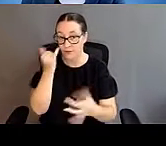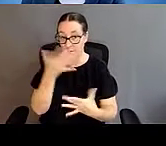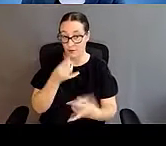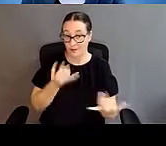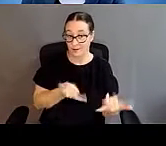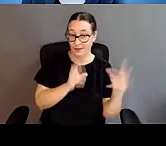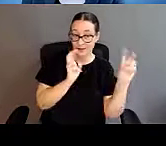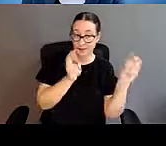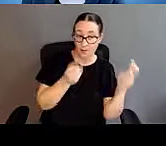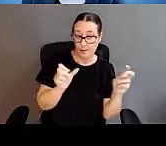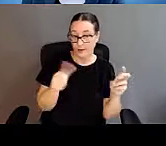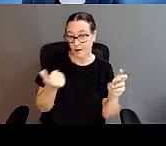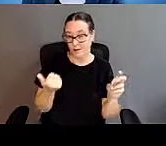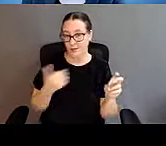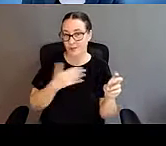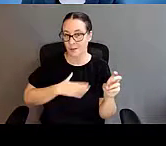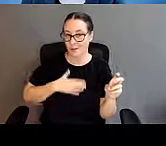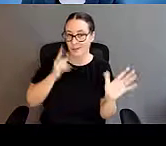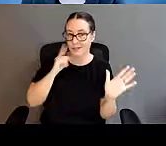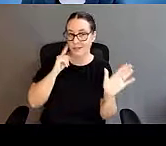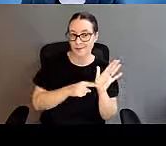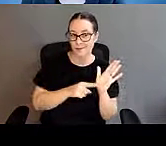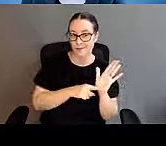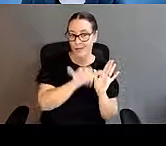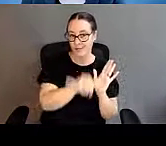please check out this useful learning opportunity.